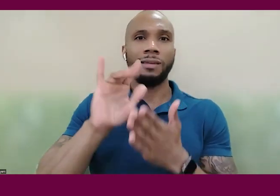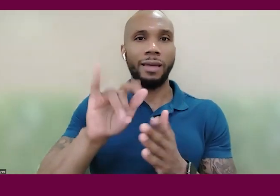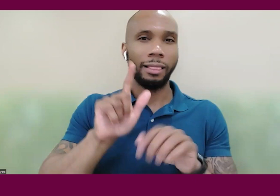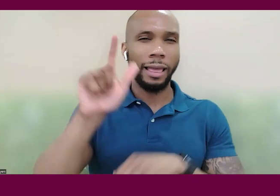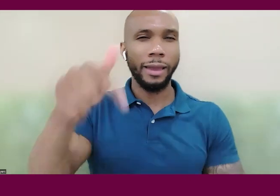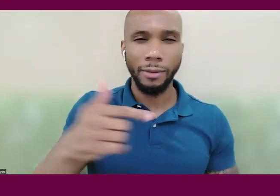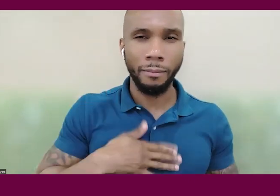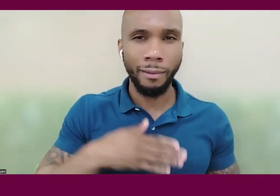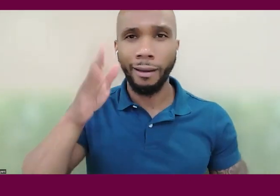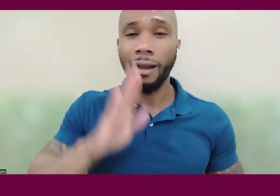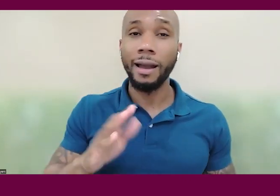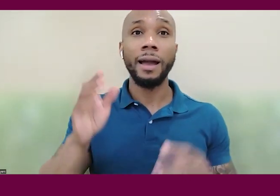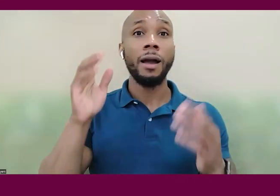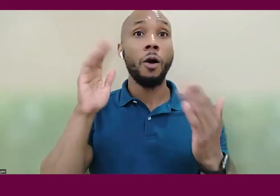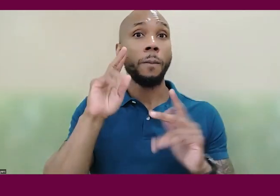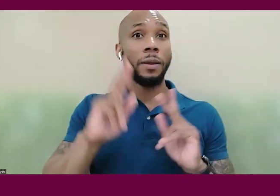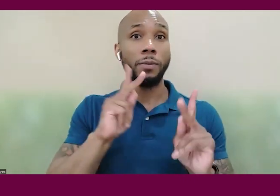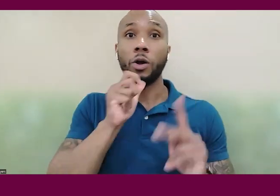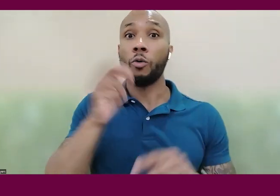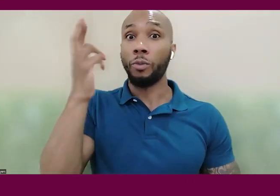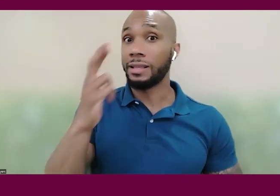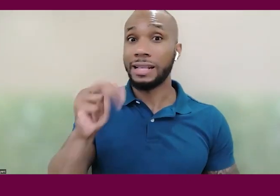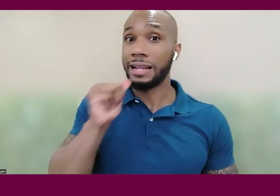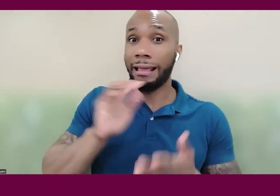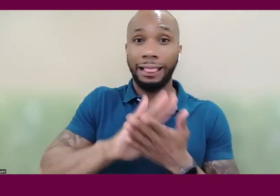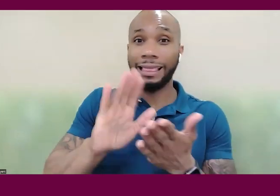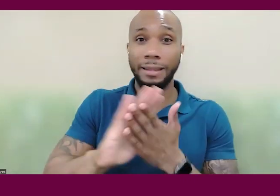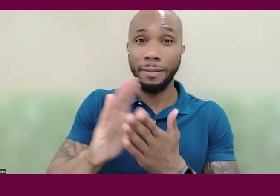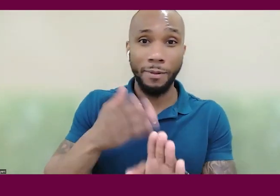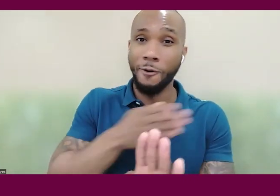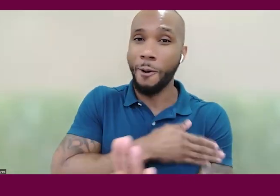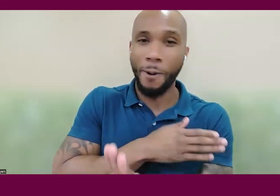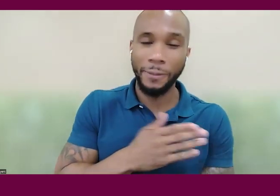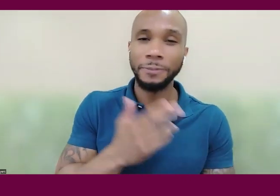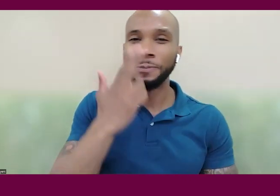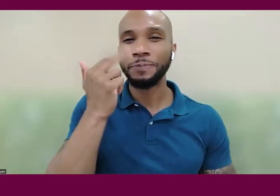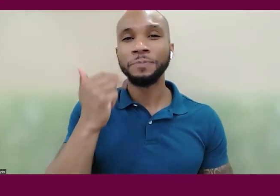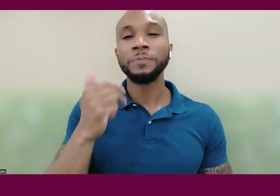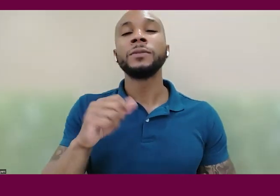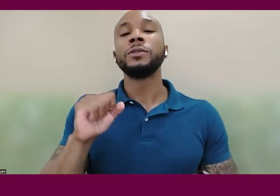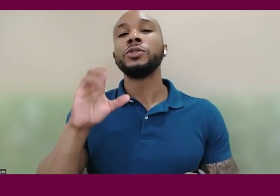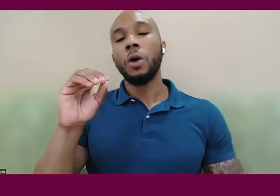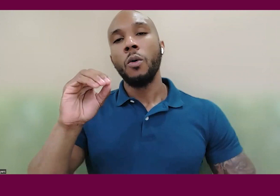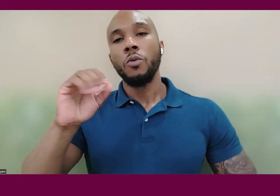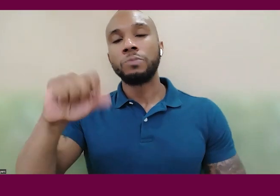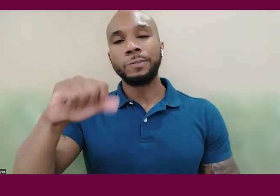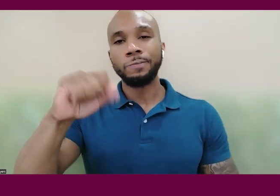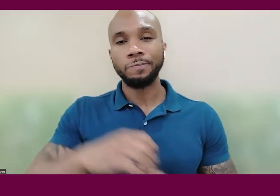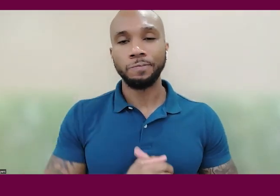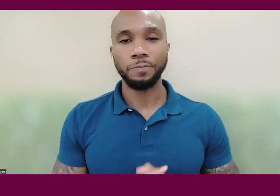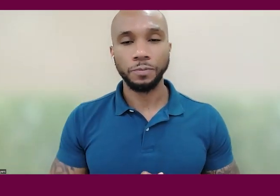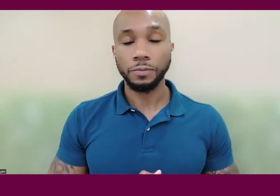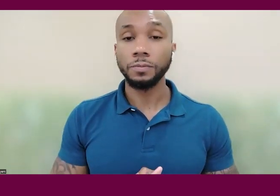I hope people don't realize I didn't clean it before."